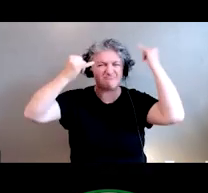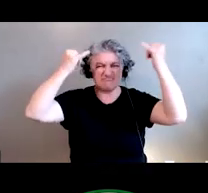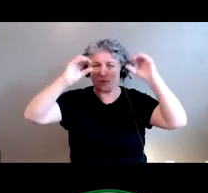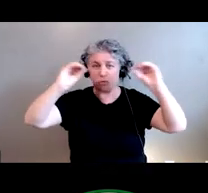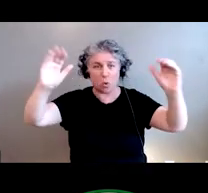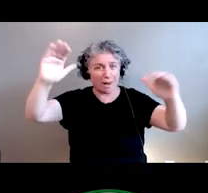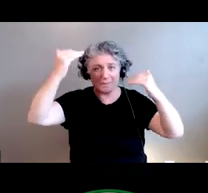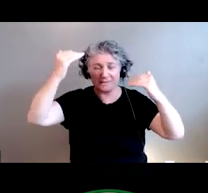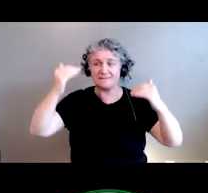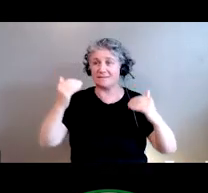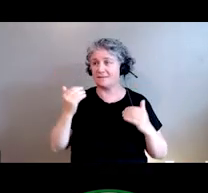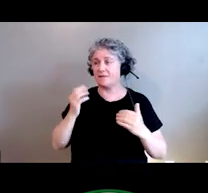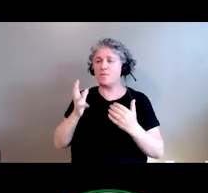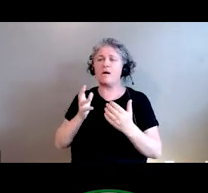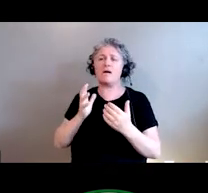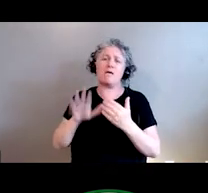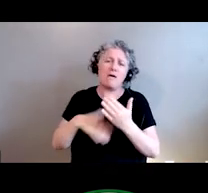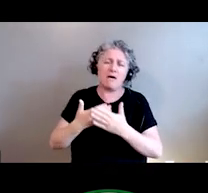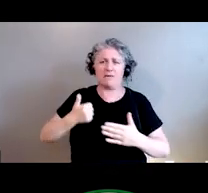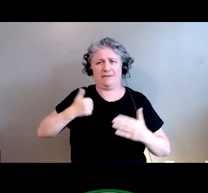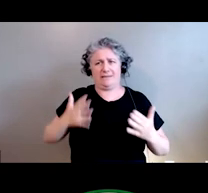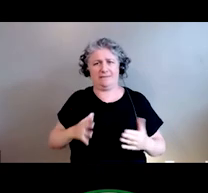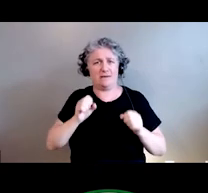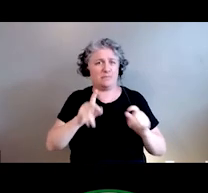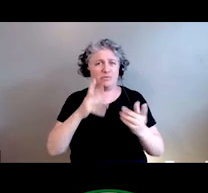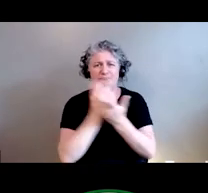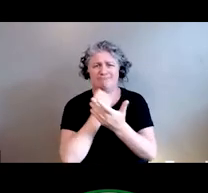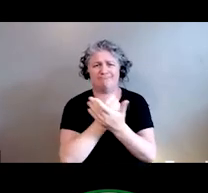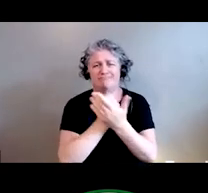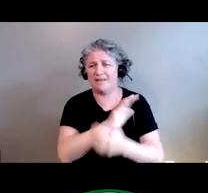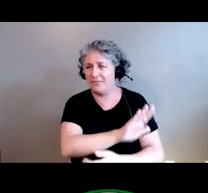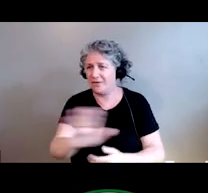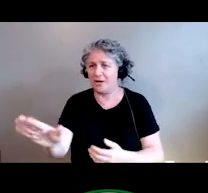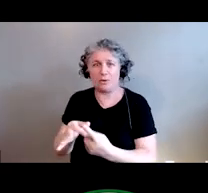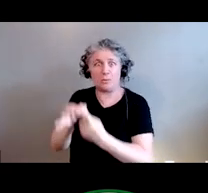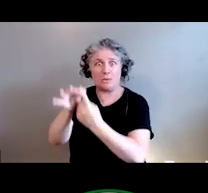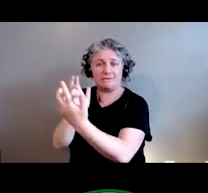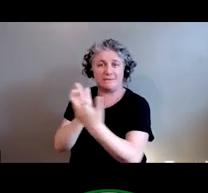Again, if we go back to this picture, this lady that feels at home in the Rockies has